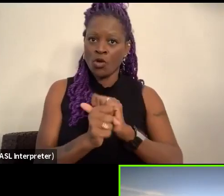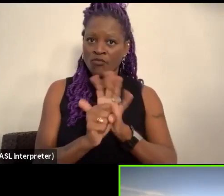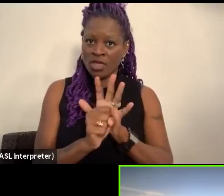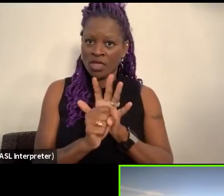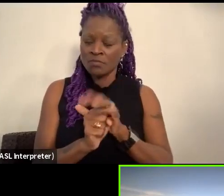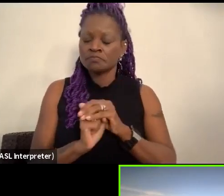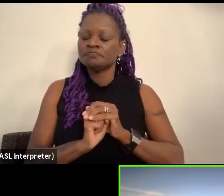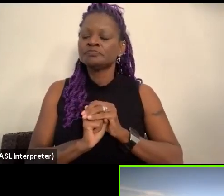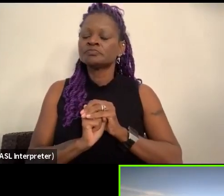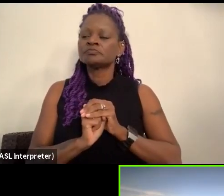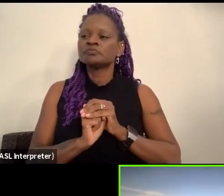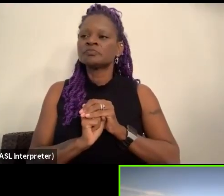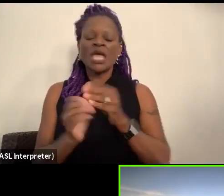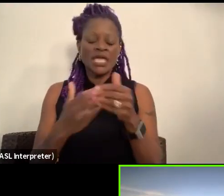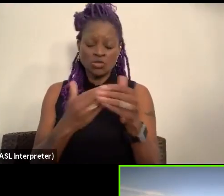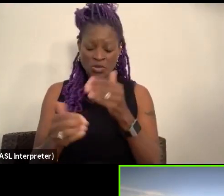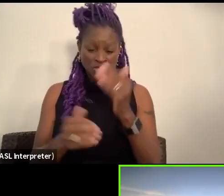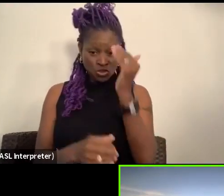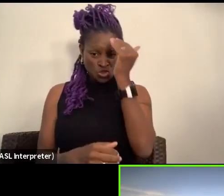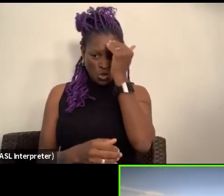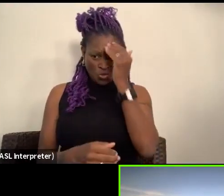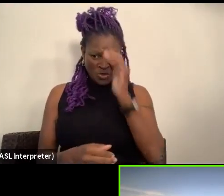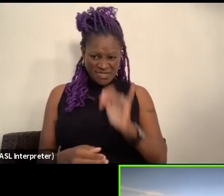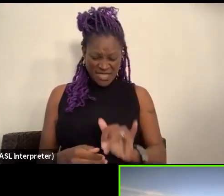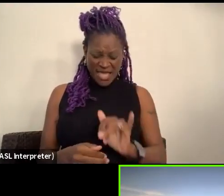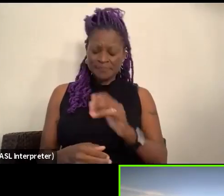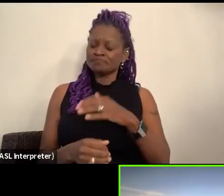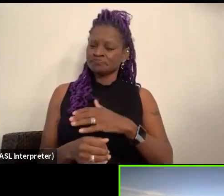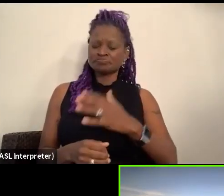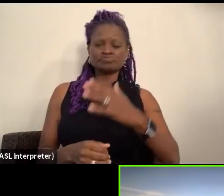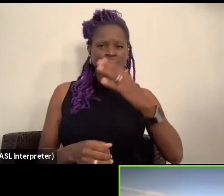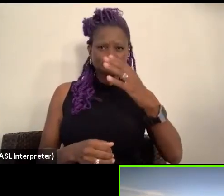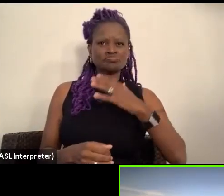we'll be closely watching our numbers to see if we have a similar surge in cases